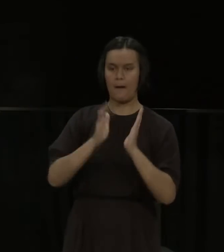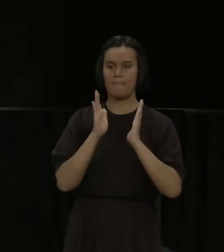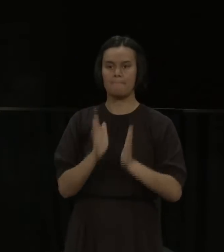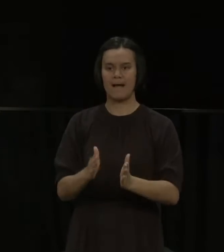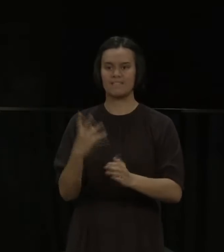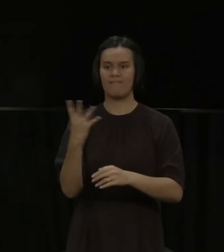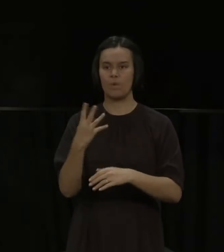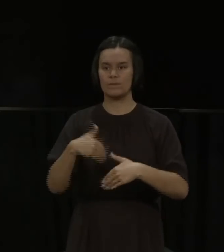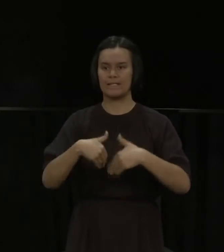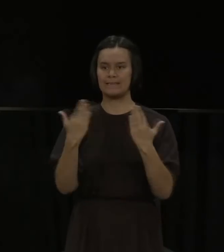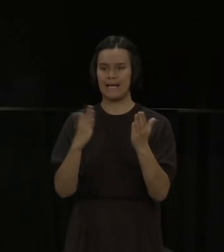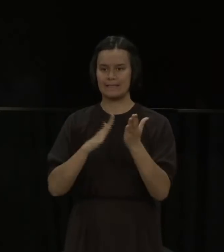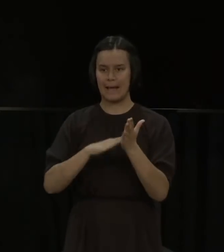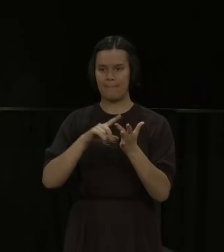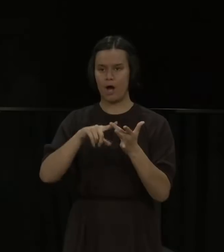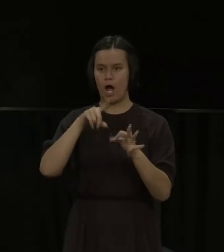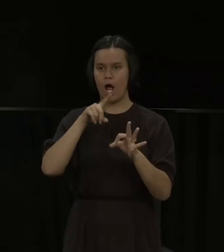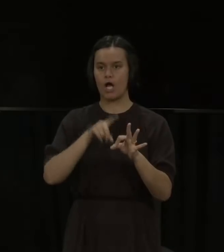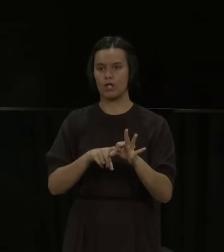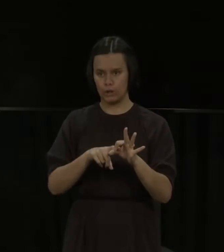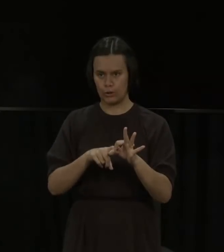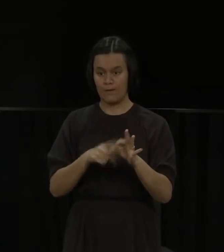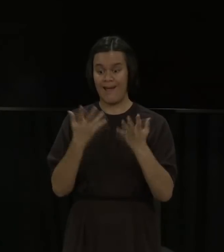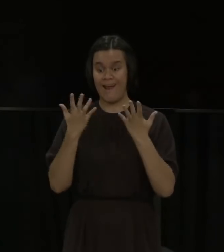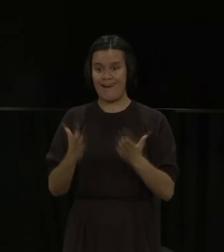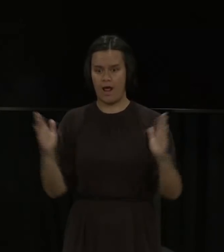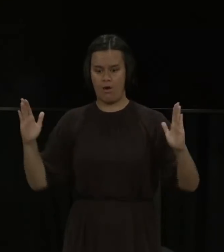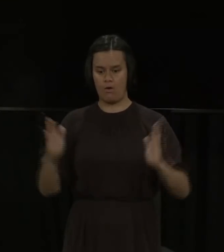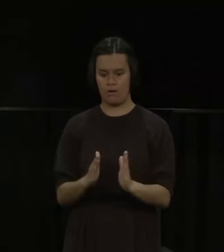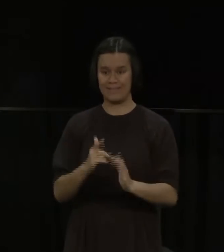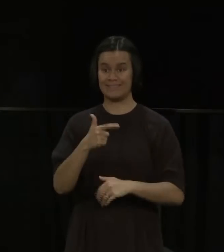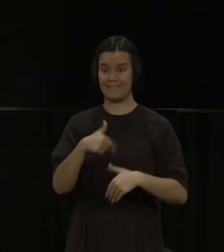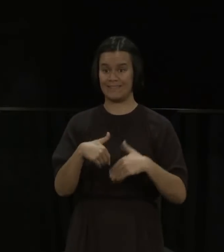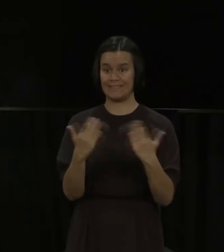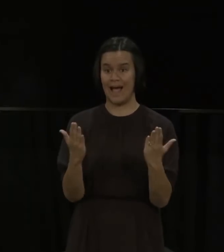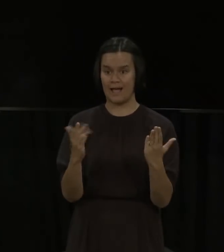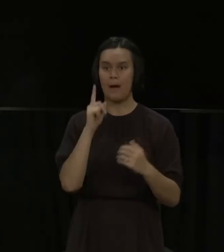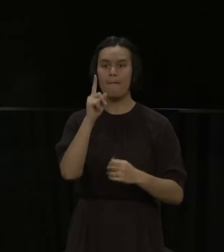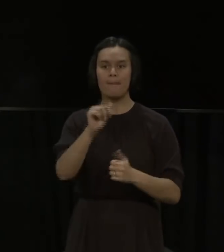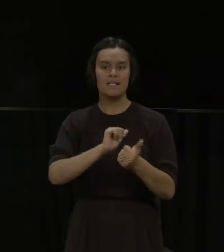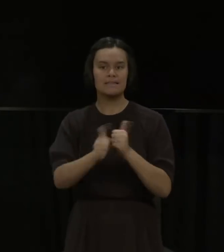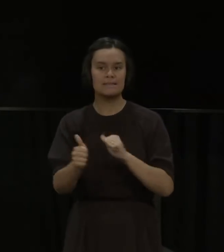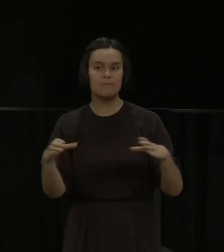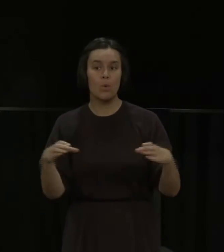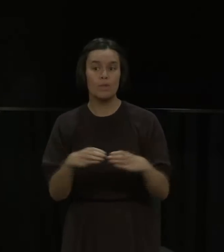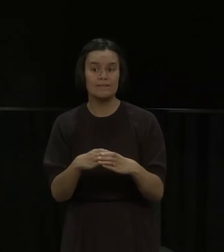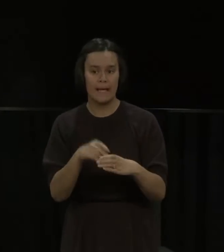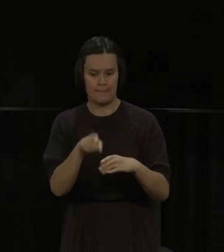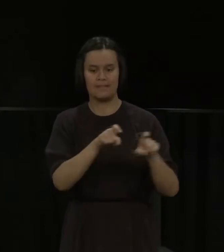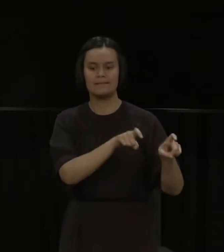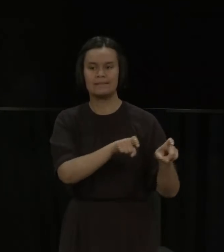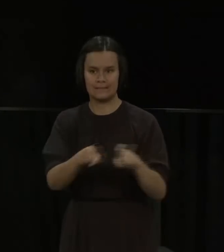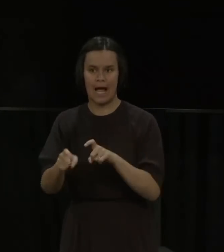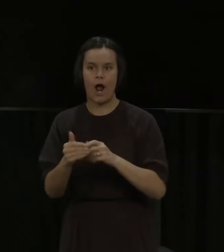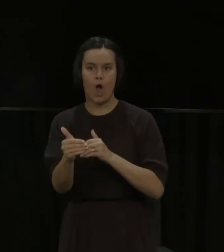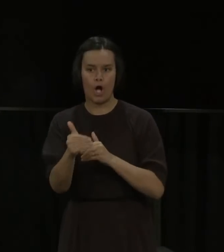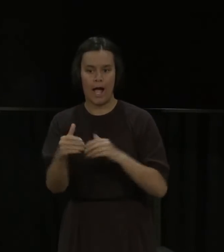we been grappling for this with the reduction from our current 14 days to seven days in a period of soft isolation, is